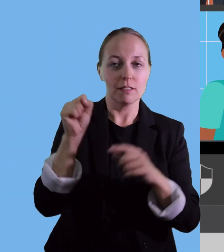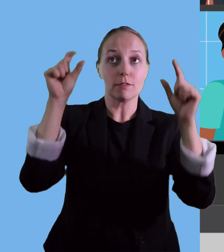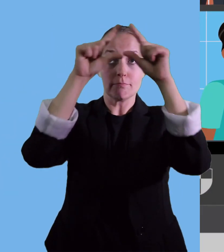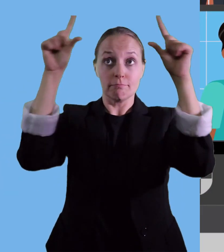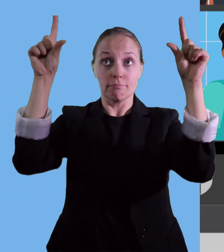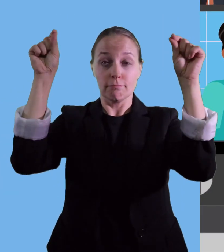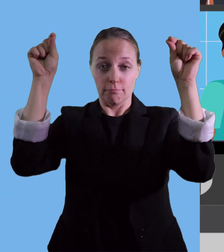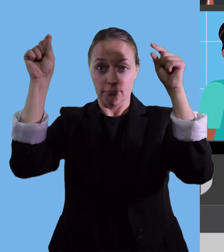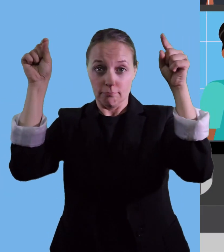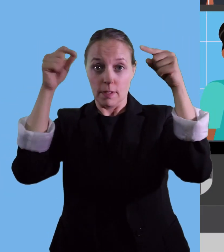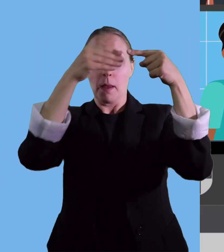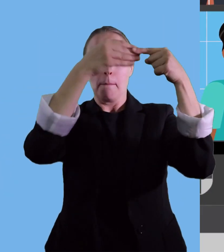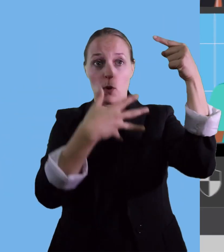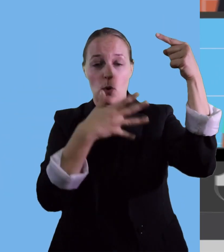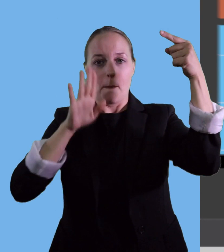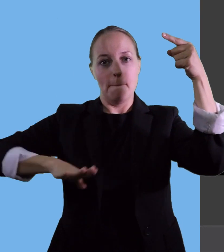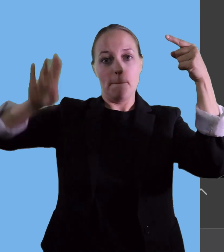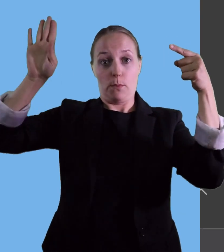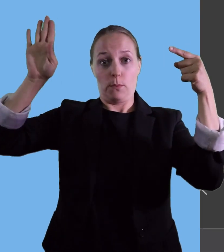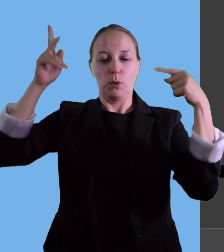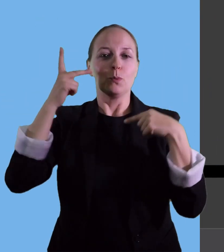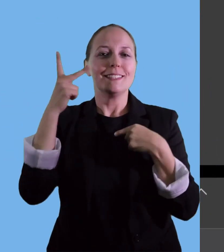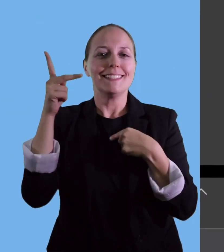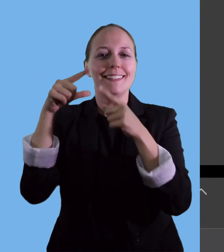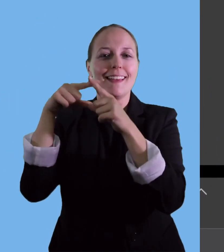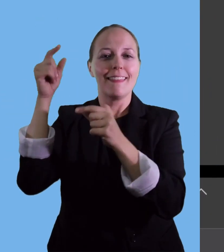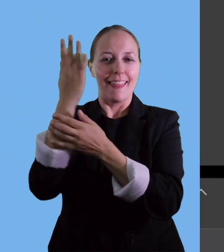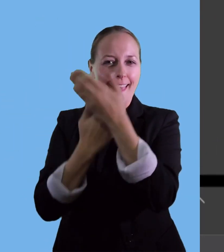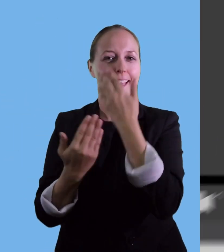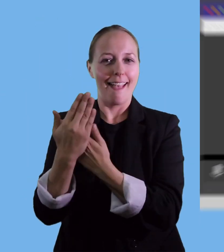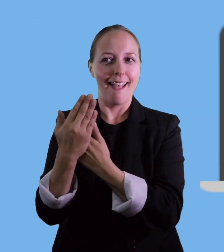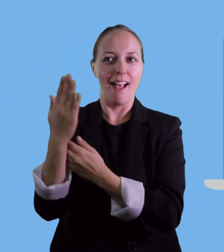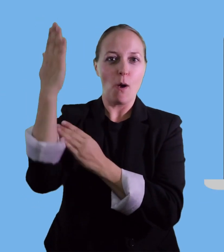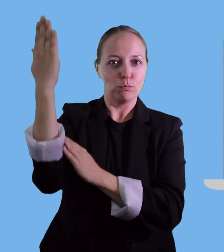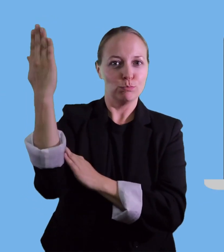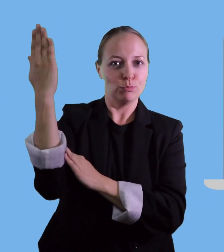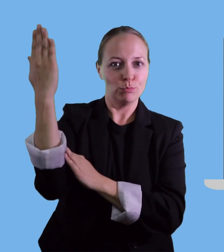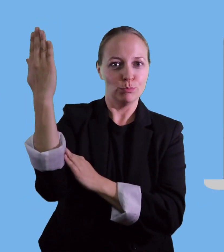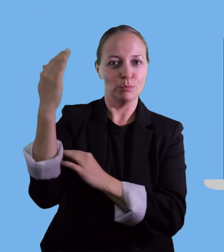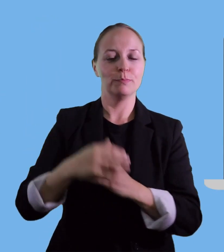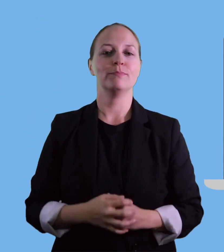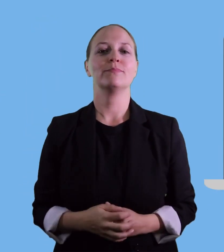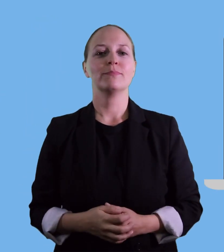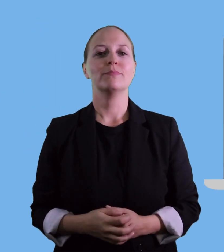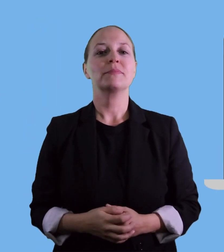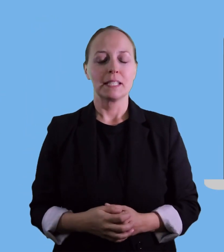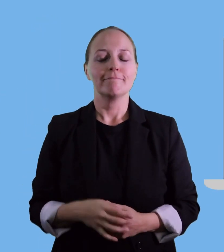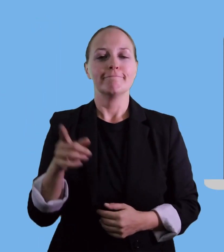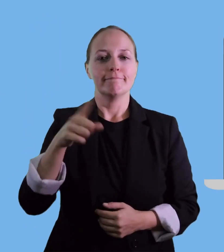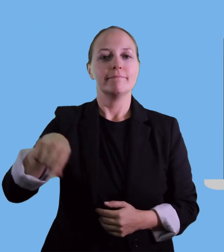icon on the toolbar. Selecting it will place a small raised-hand icon in the corner of your video screen